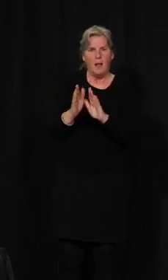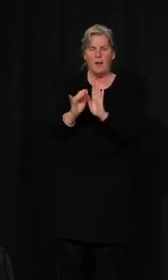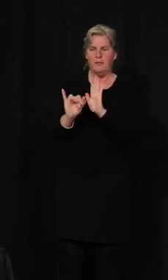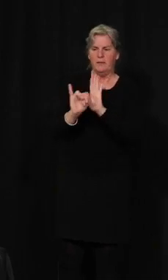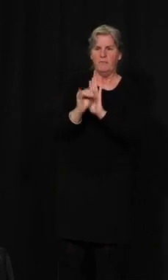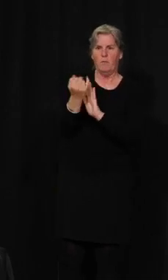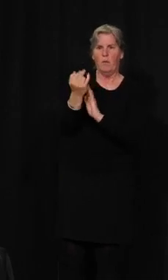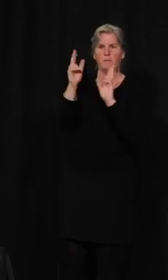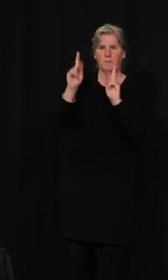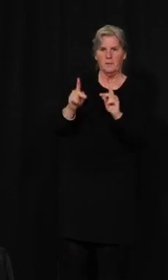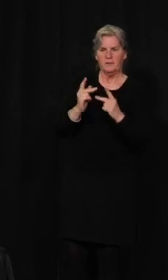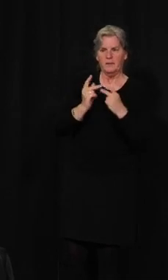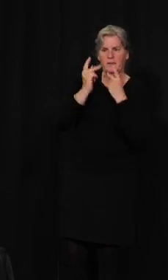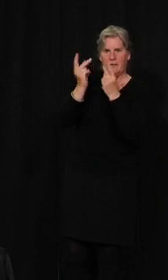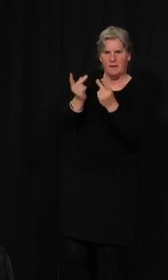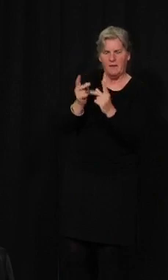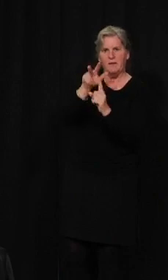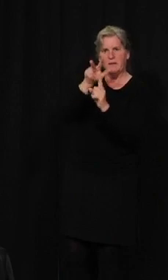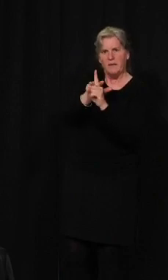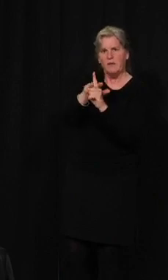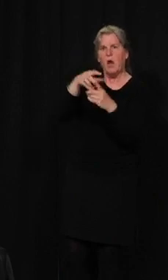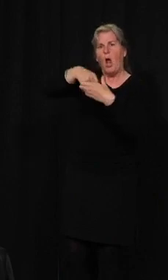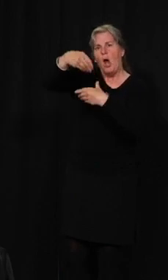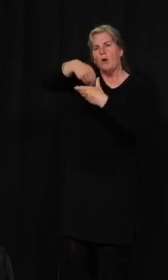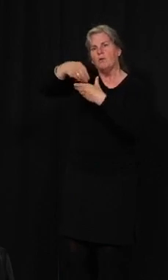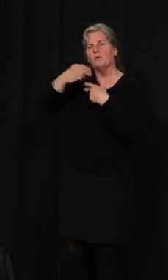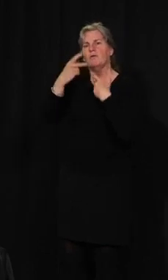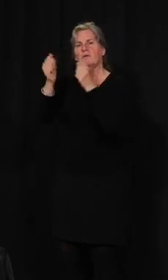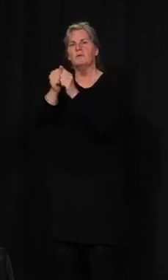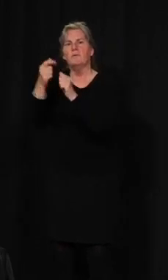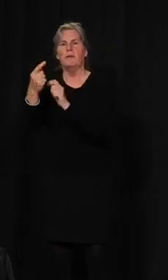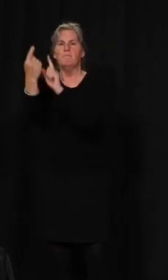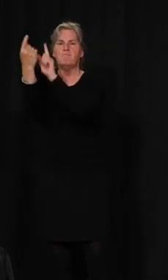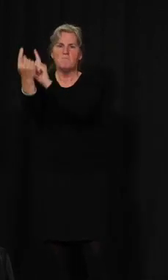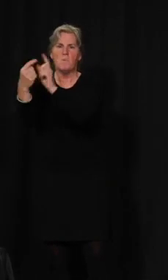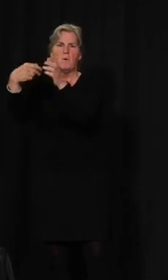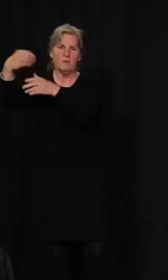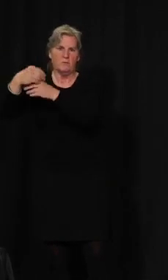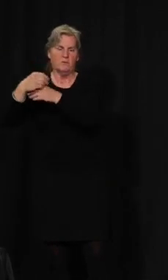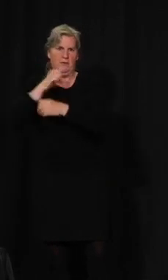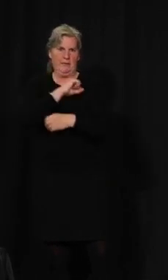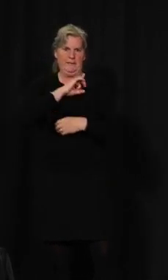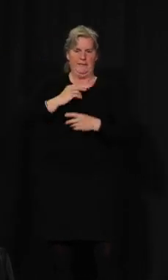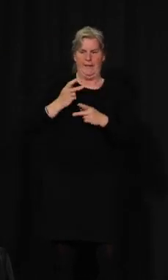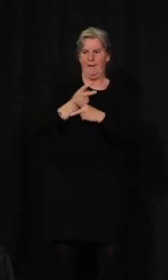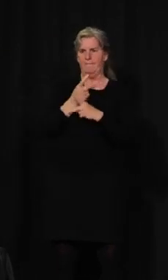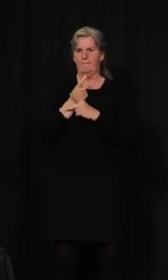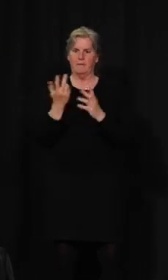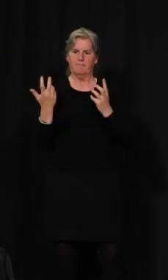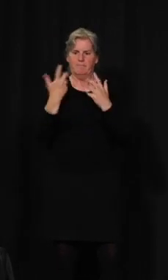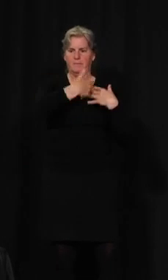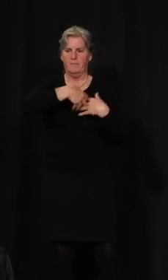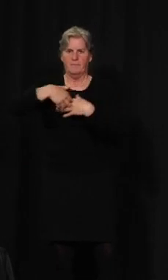identify one visitor who can schedule an outdoor visit with e resident. Staff will work to ensure this happens at a time suitable to